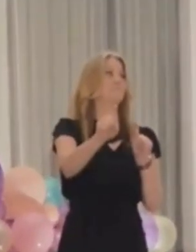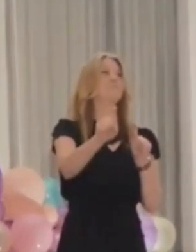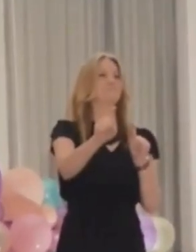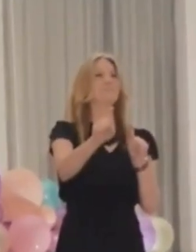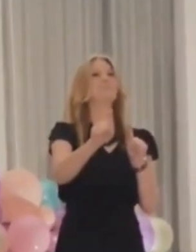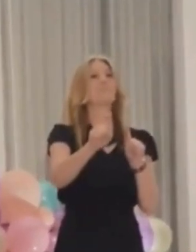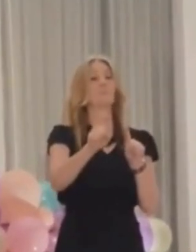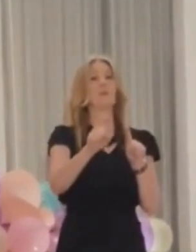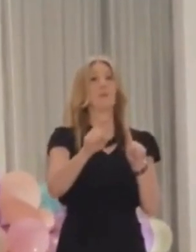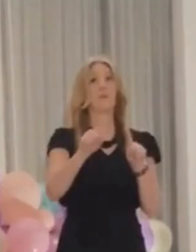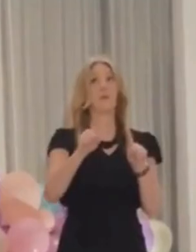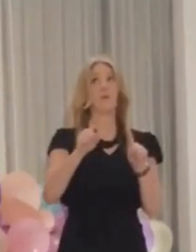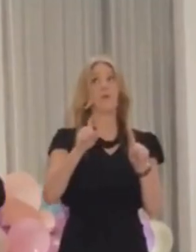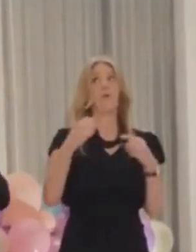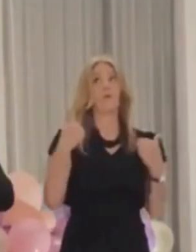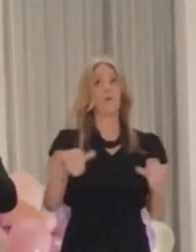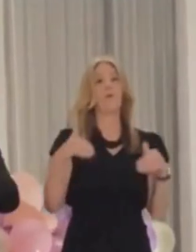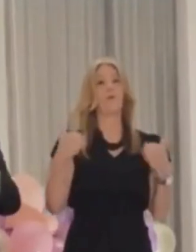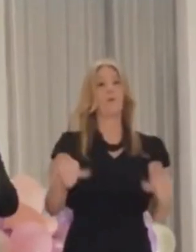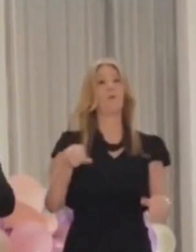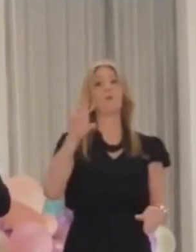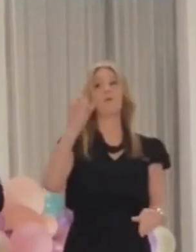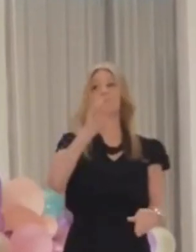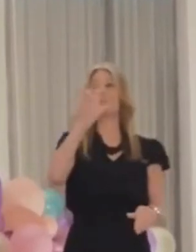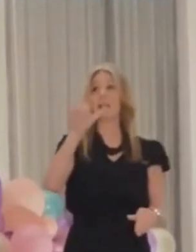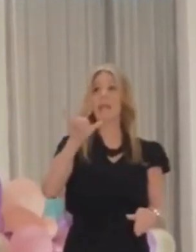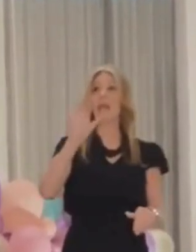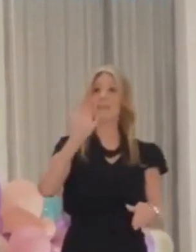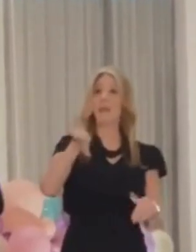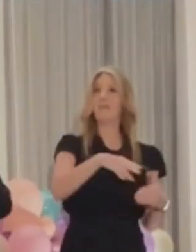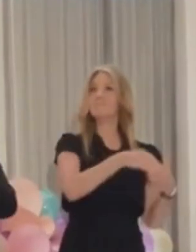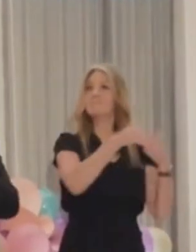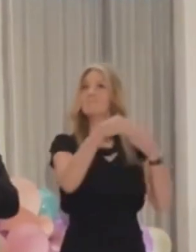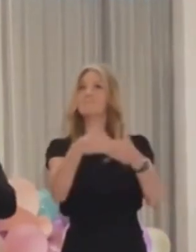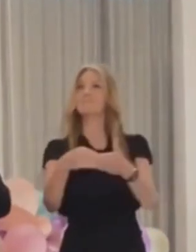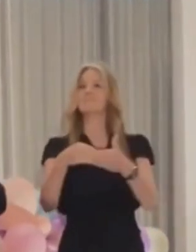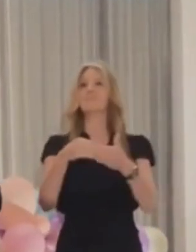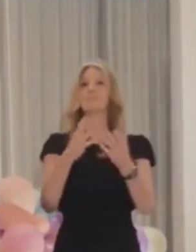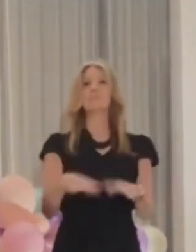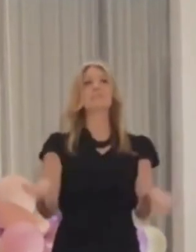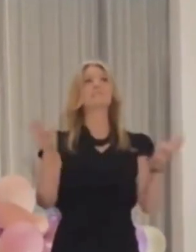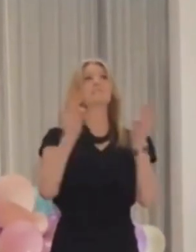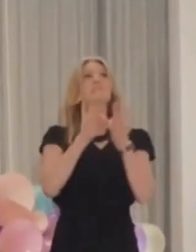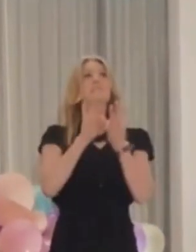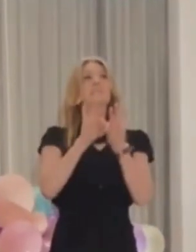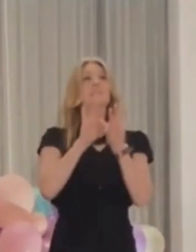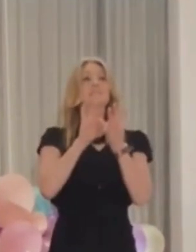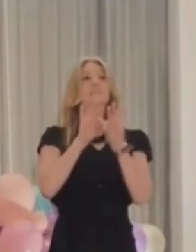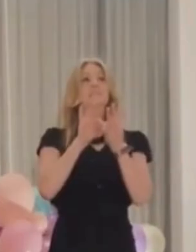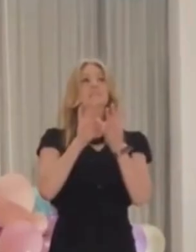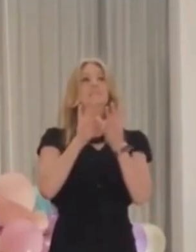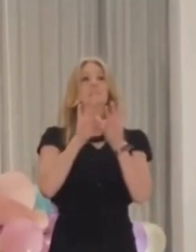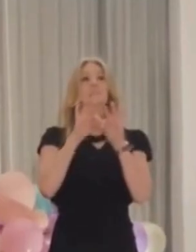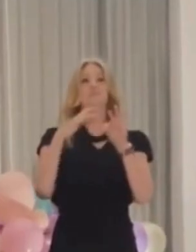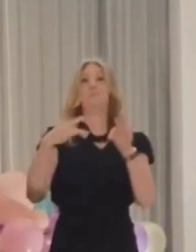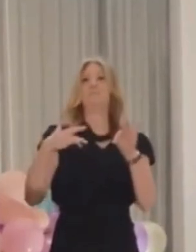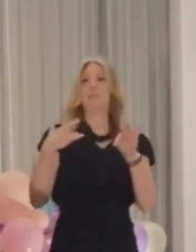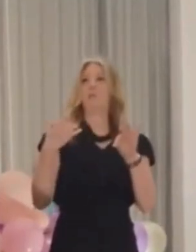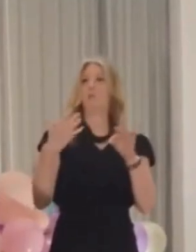Relay is the segue with the key ingredient to gaining back independence